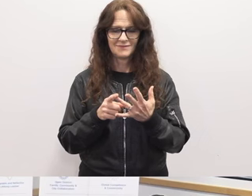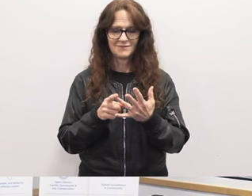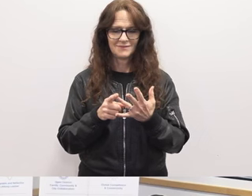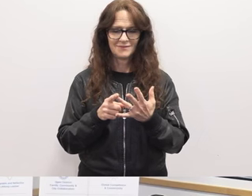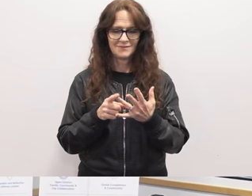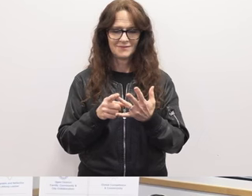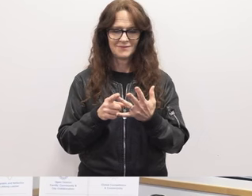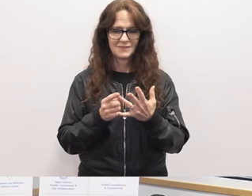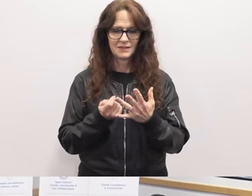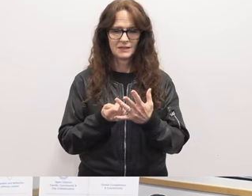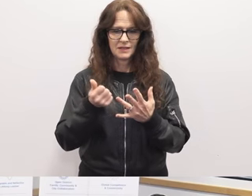[Doug Otto] Delete.